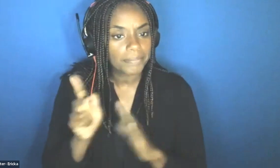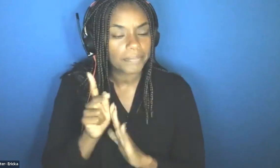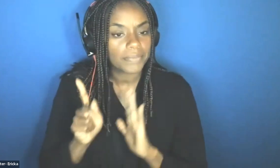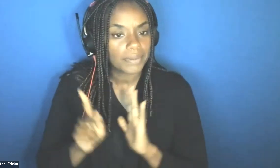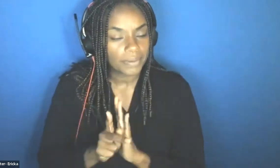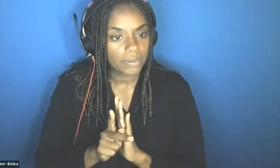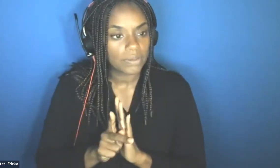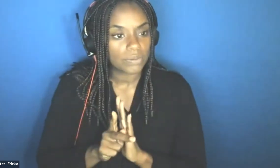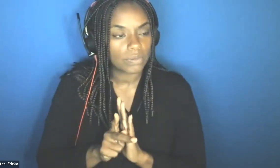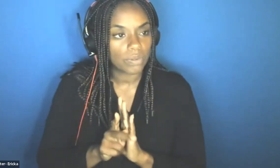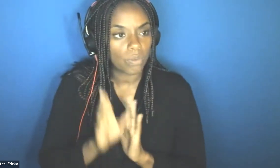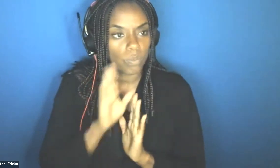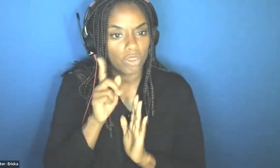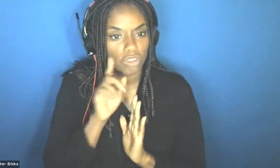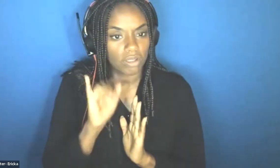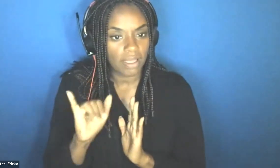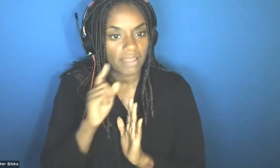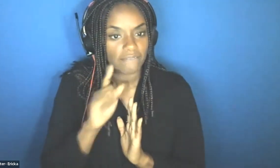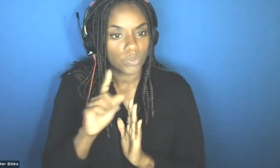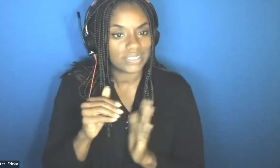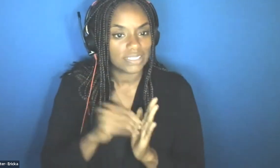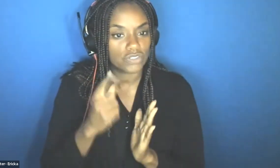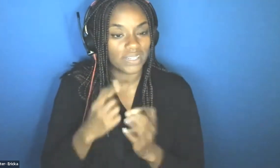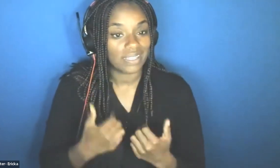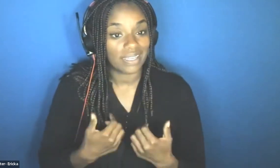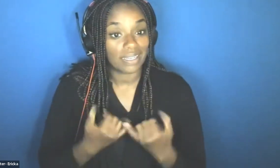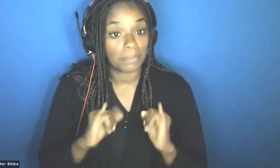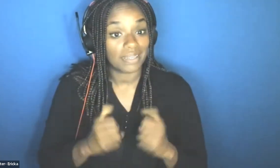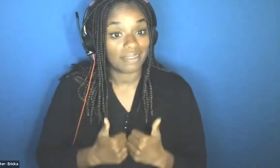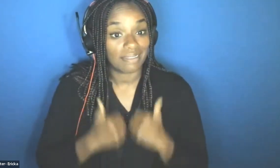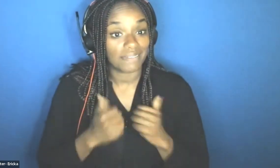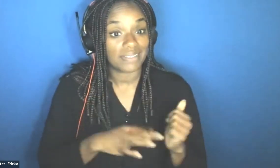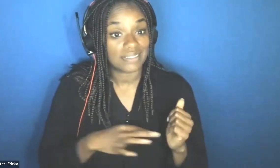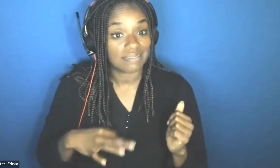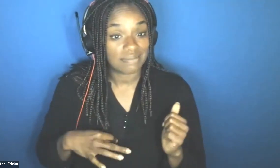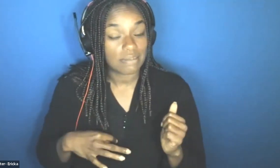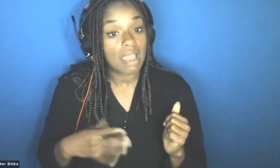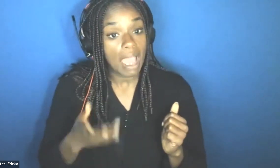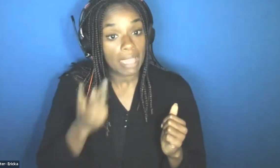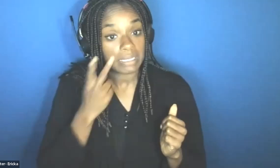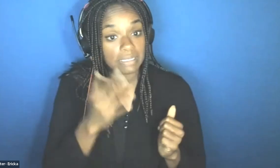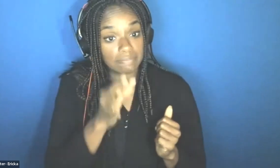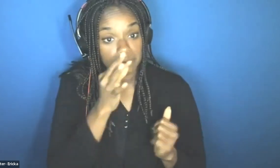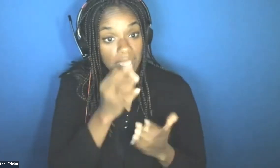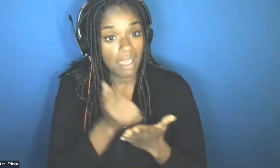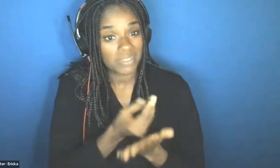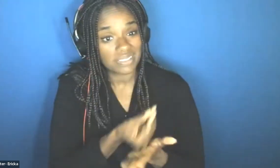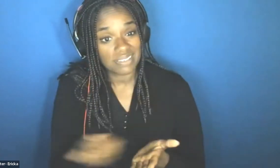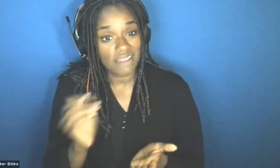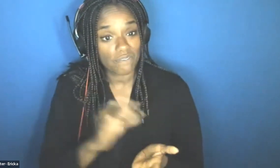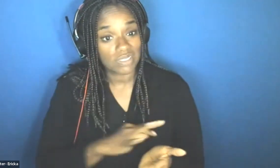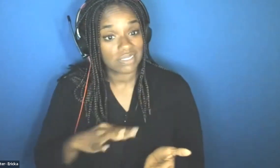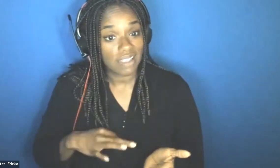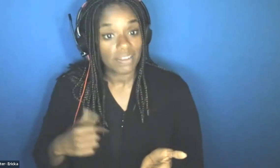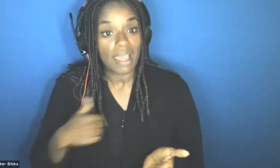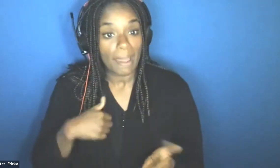From Kimberly Tissot.